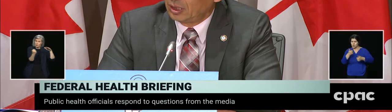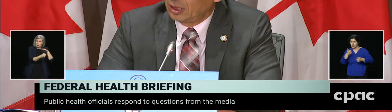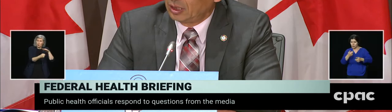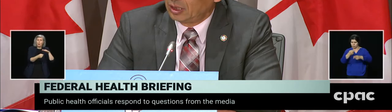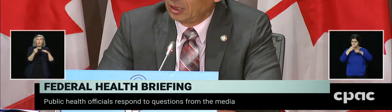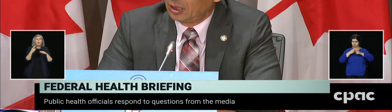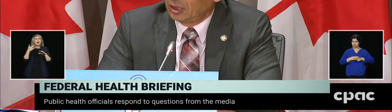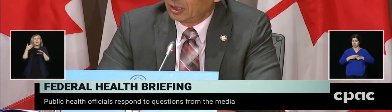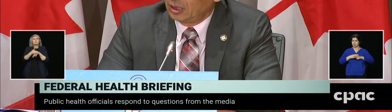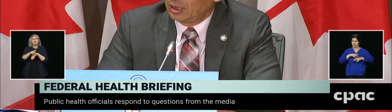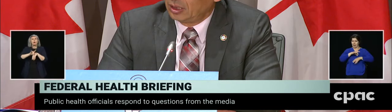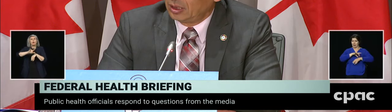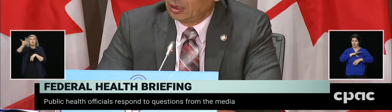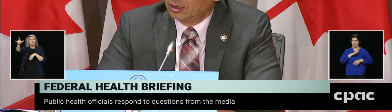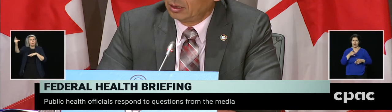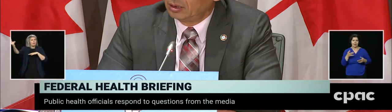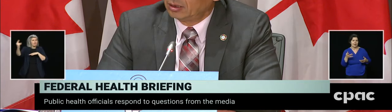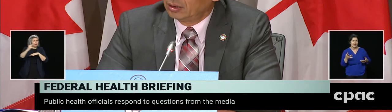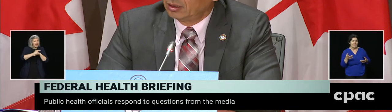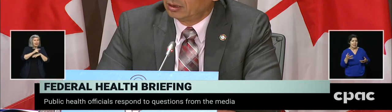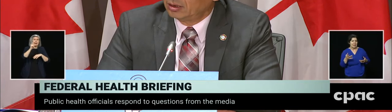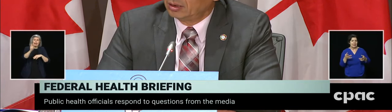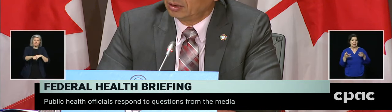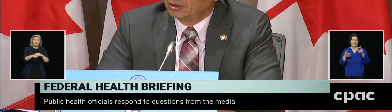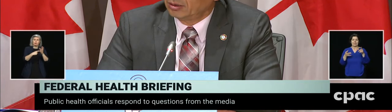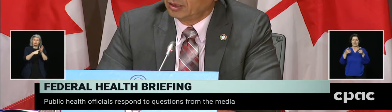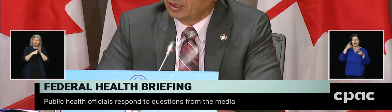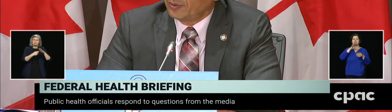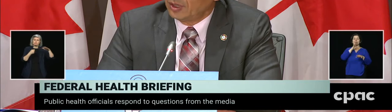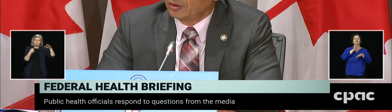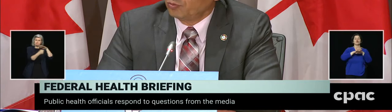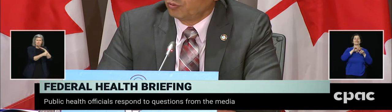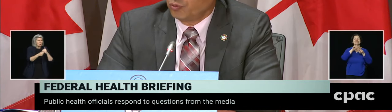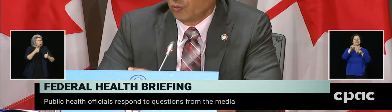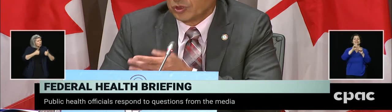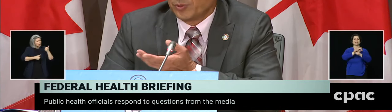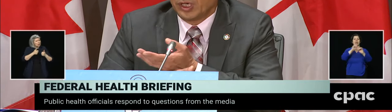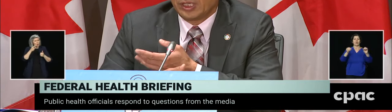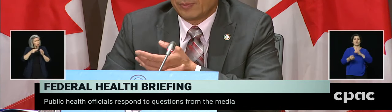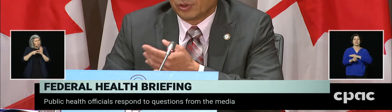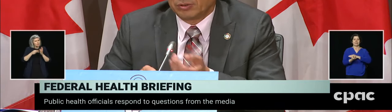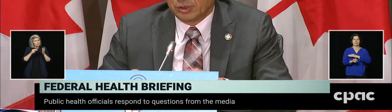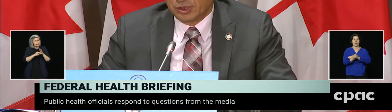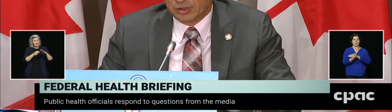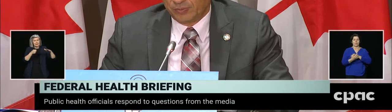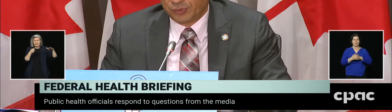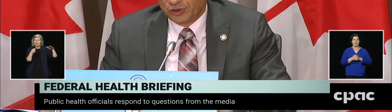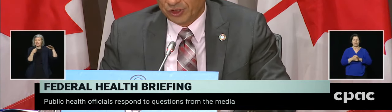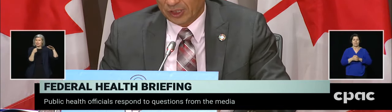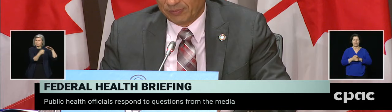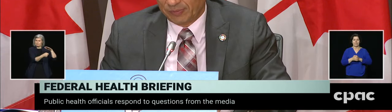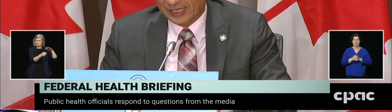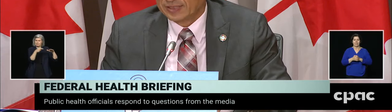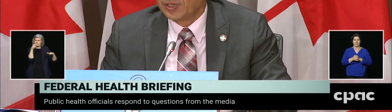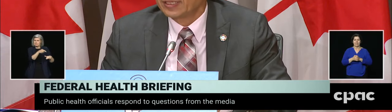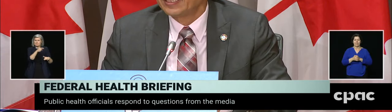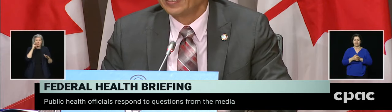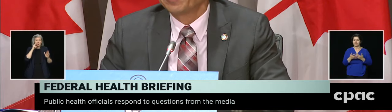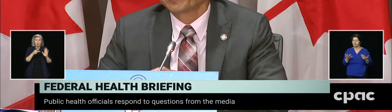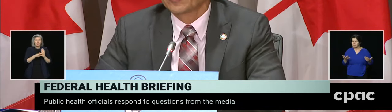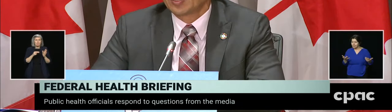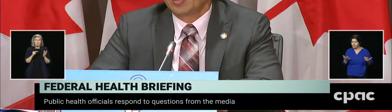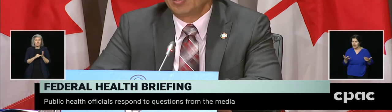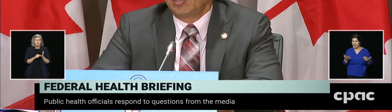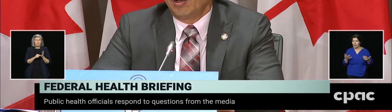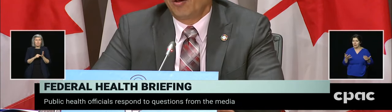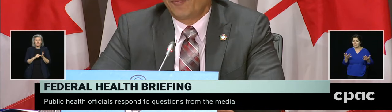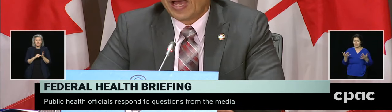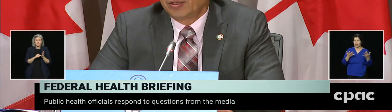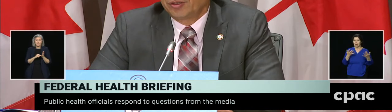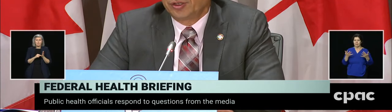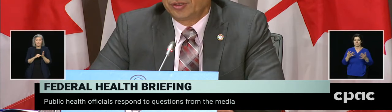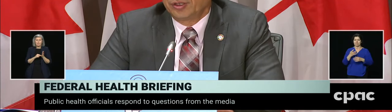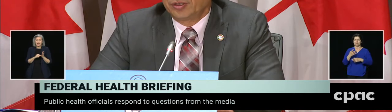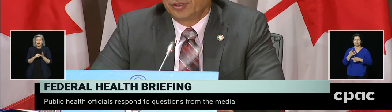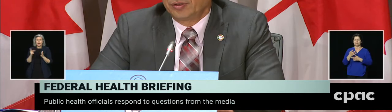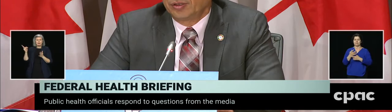AFTER A DIAGNOSIS WITH COVID-19?